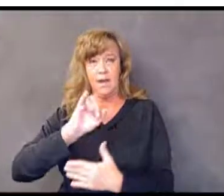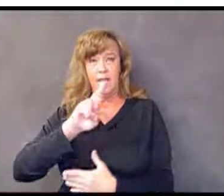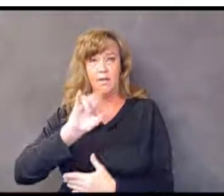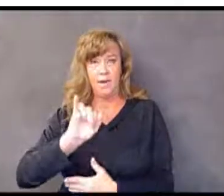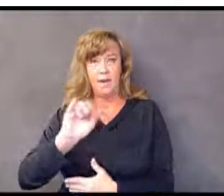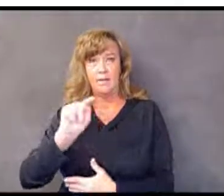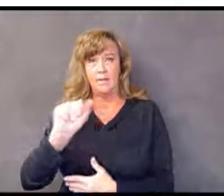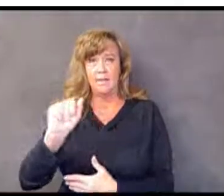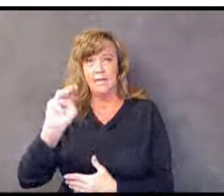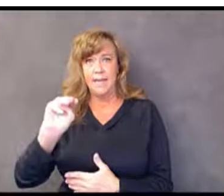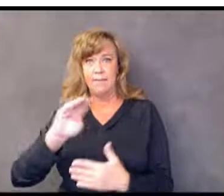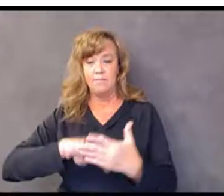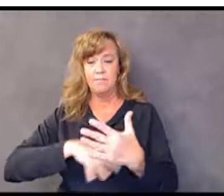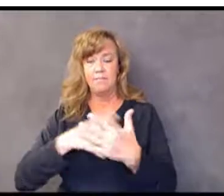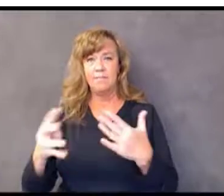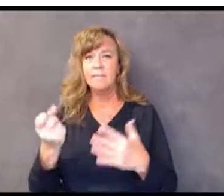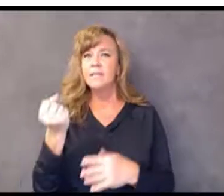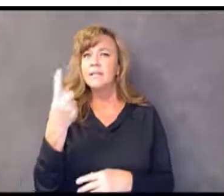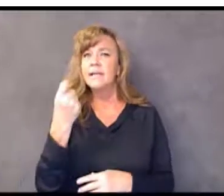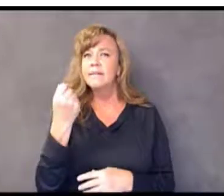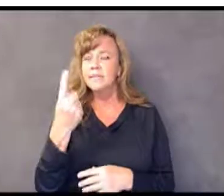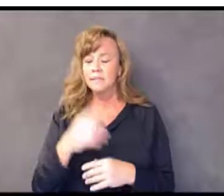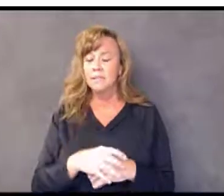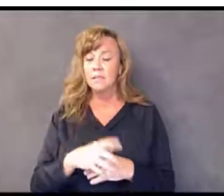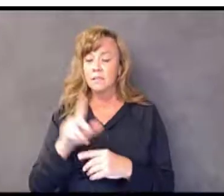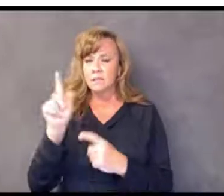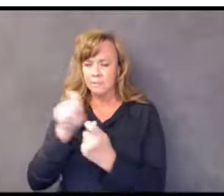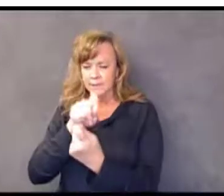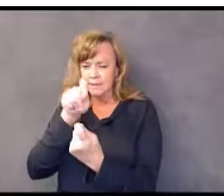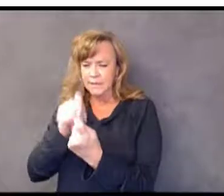that are available only to students who are deaf or hard of hearing.